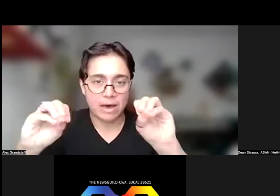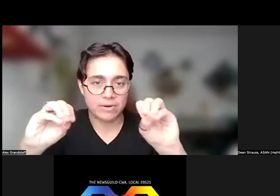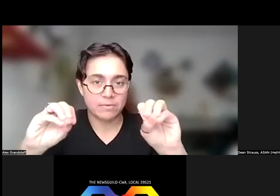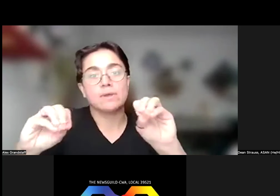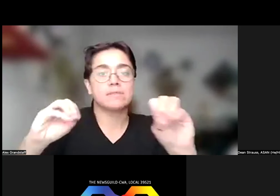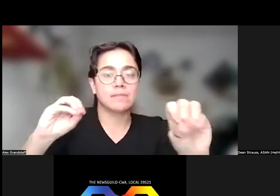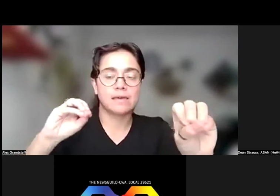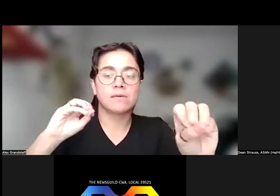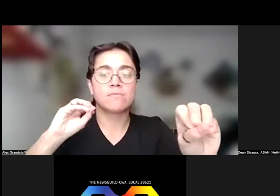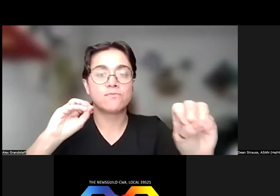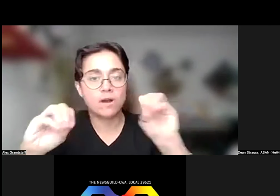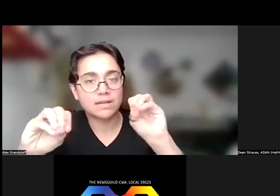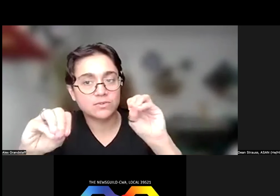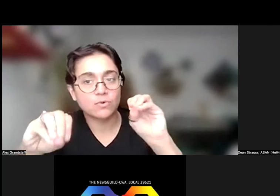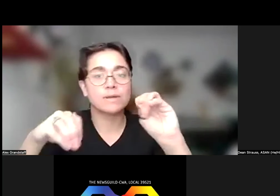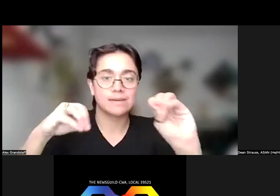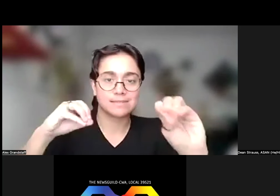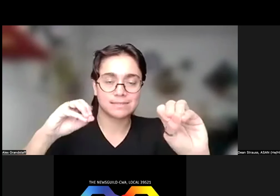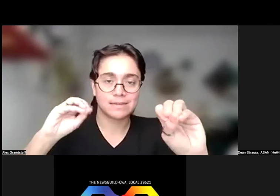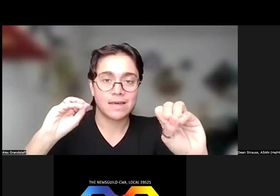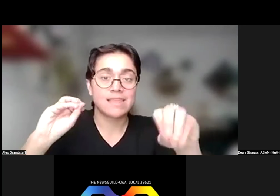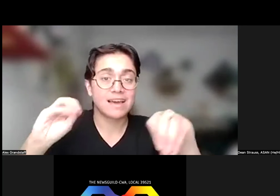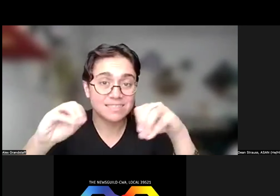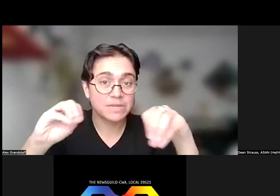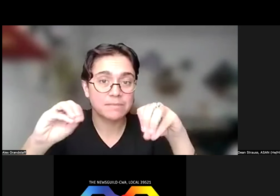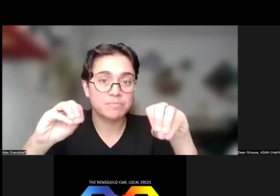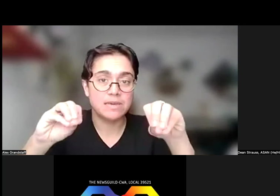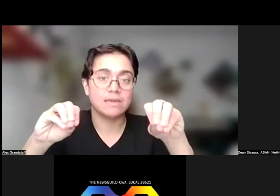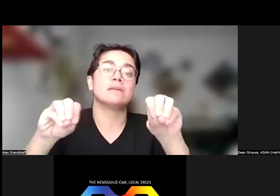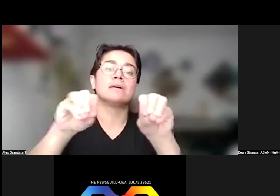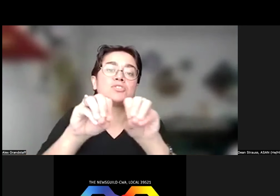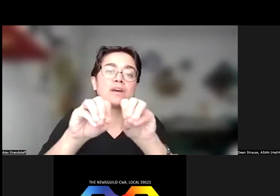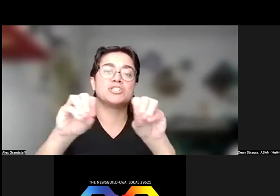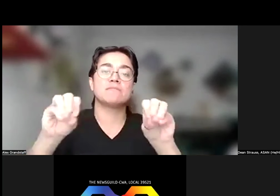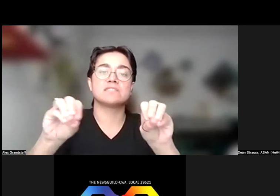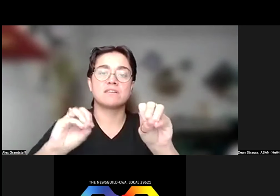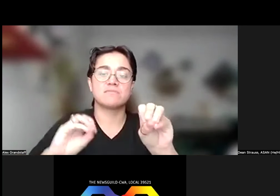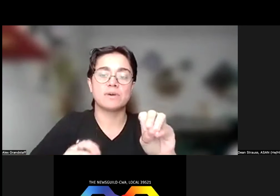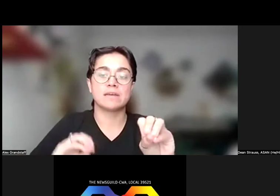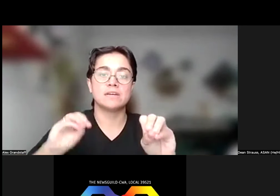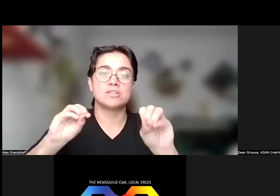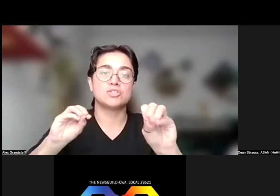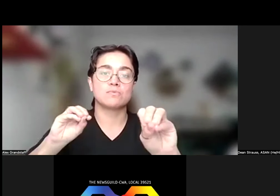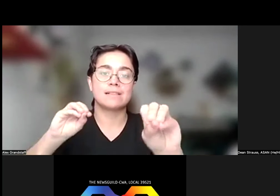this policy?" Could you ask them to talk to them about it,